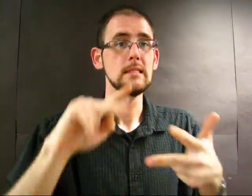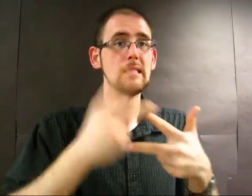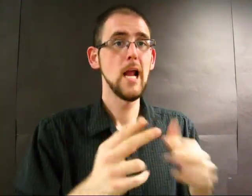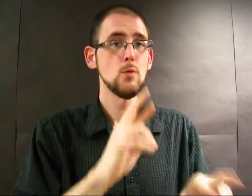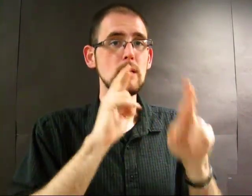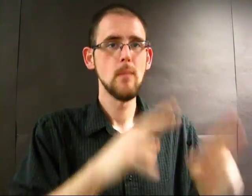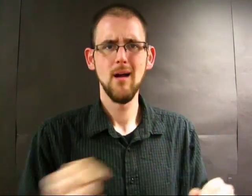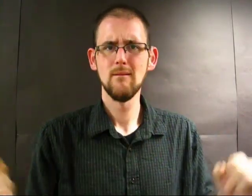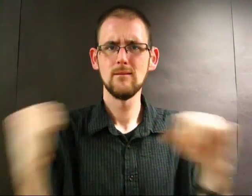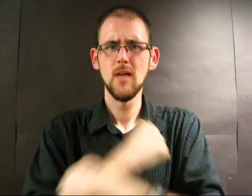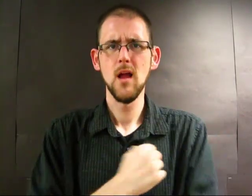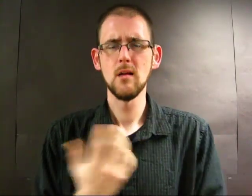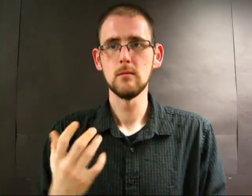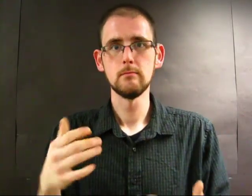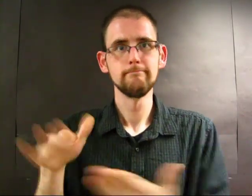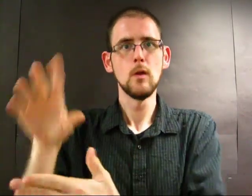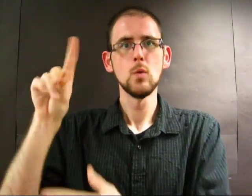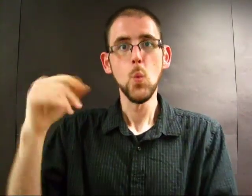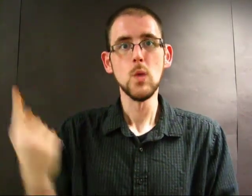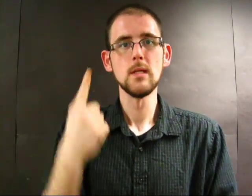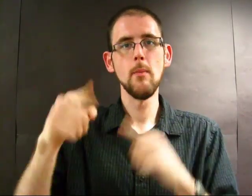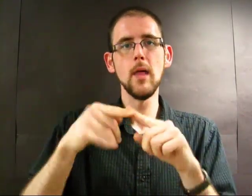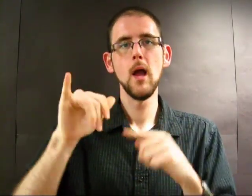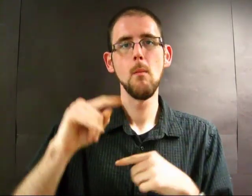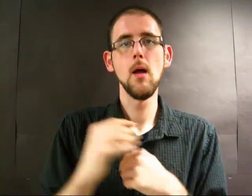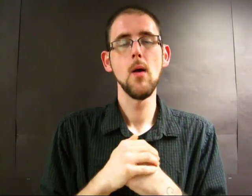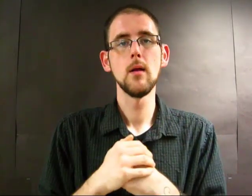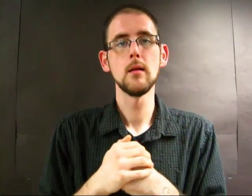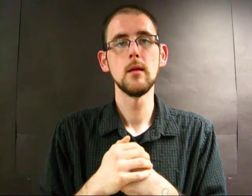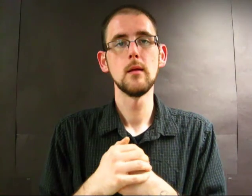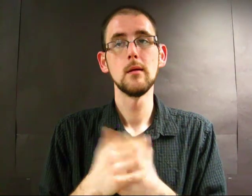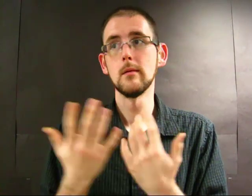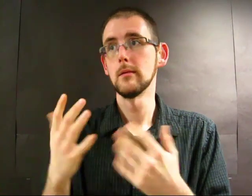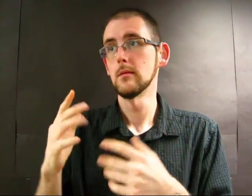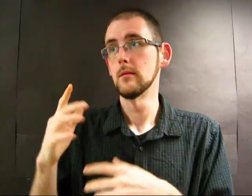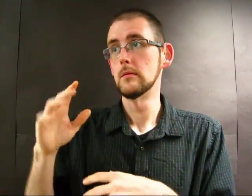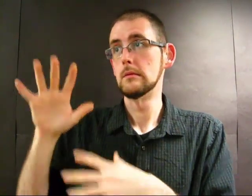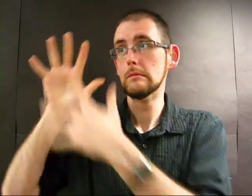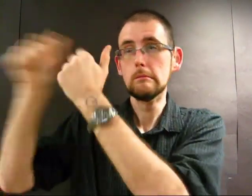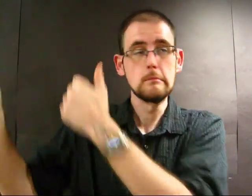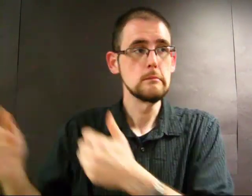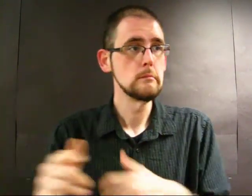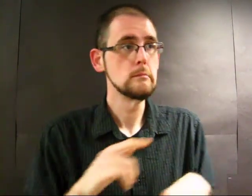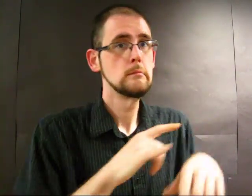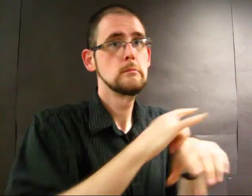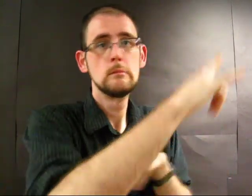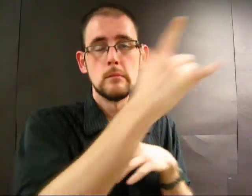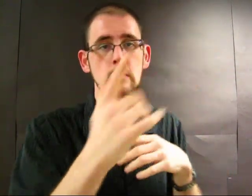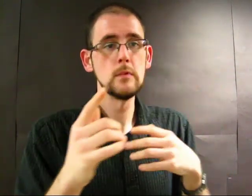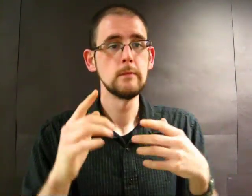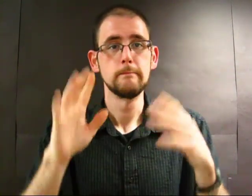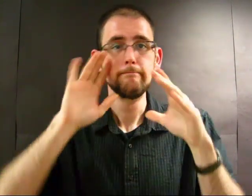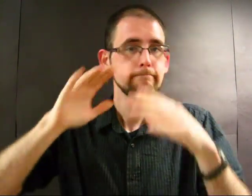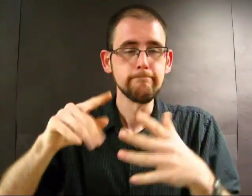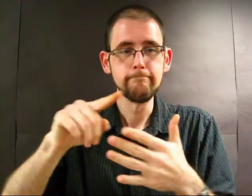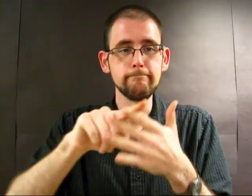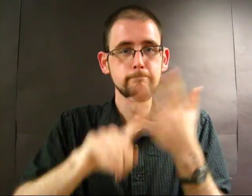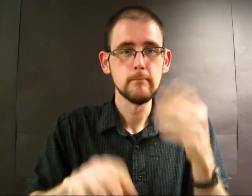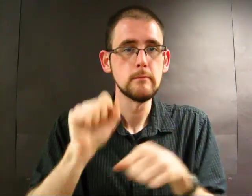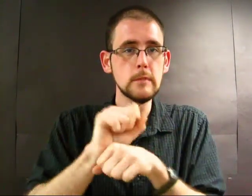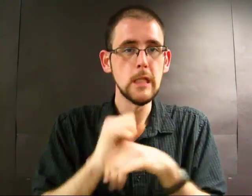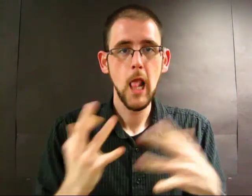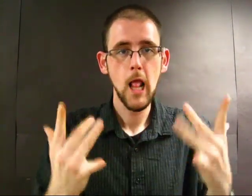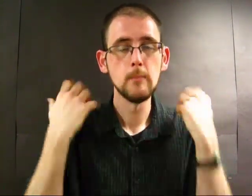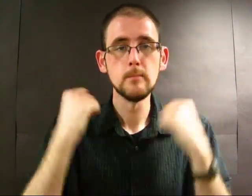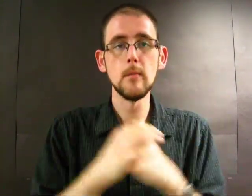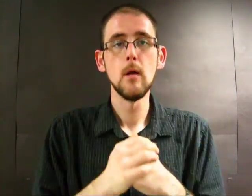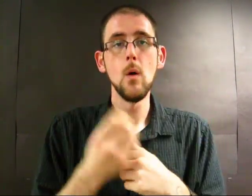Second, you can struggle and try to do something about the situation, but this can end up occupying your life.